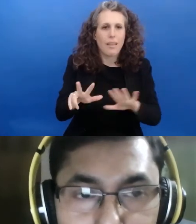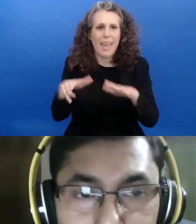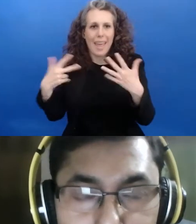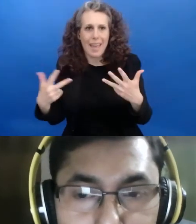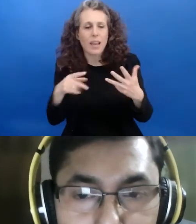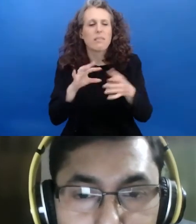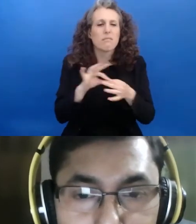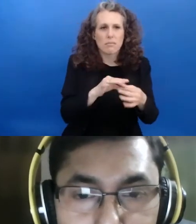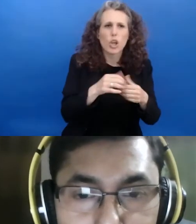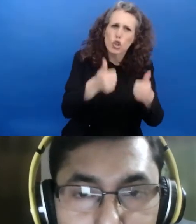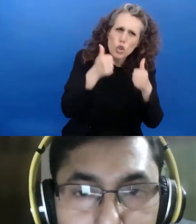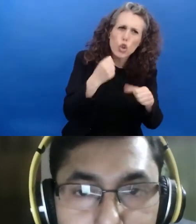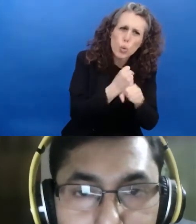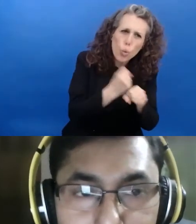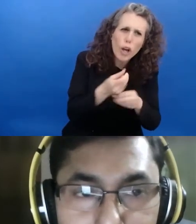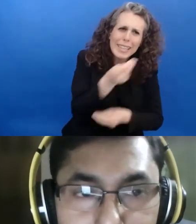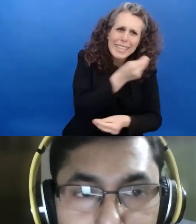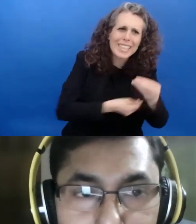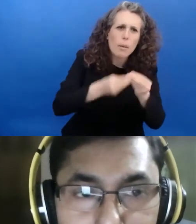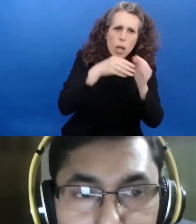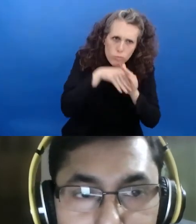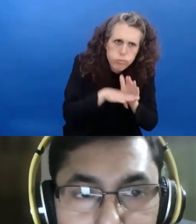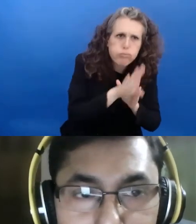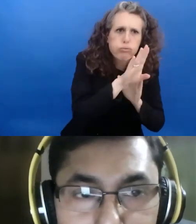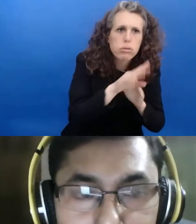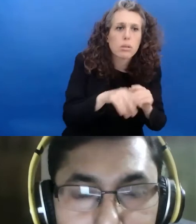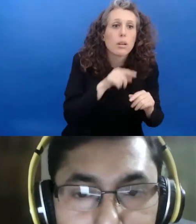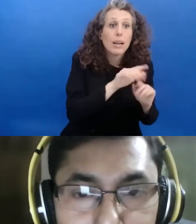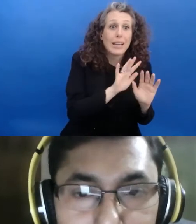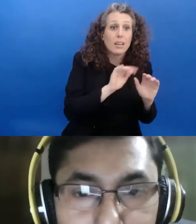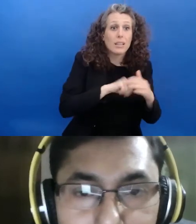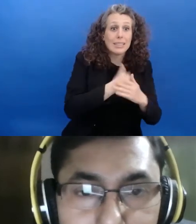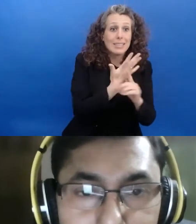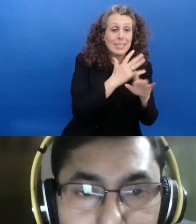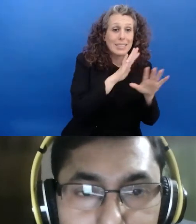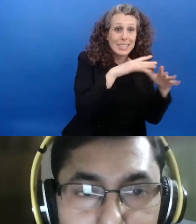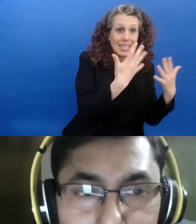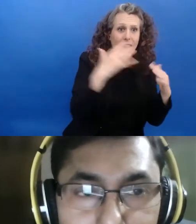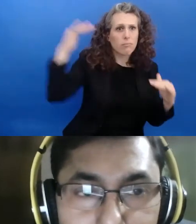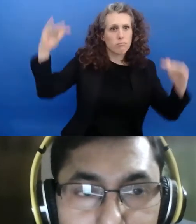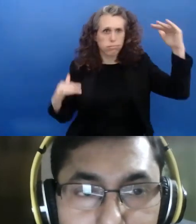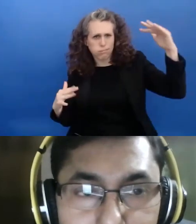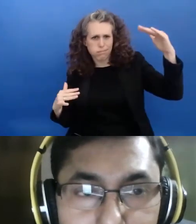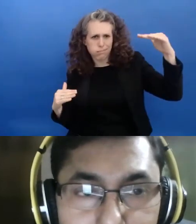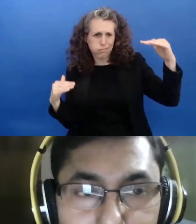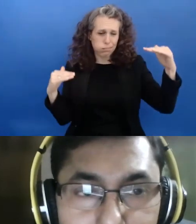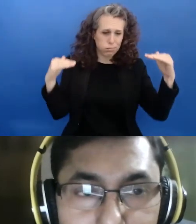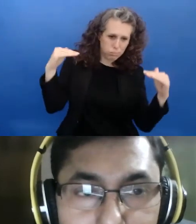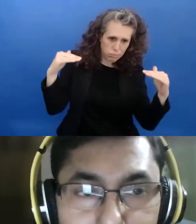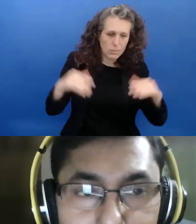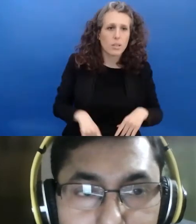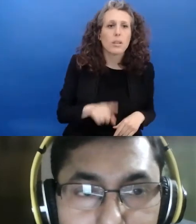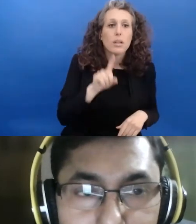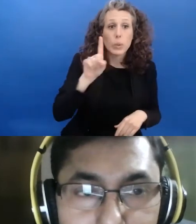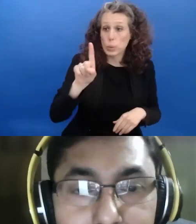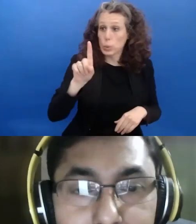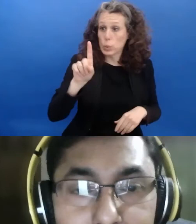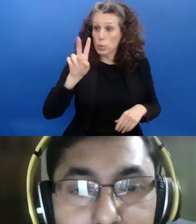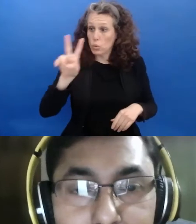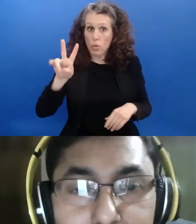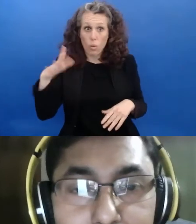number 10 on reducing inequalities number 12 on on responsible production and consumption